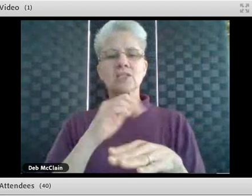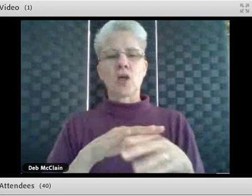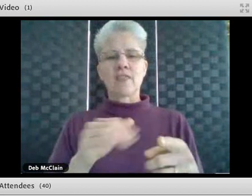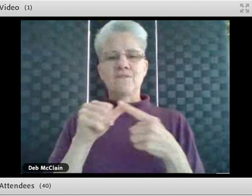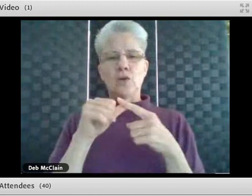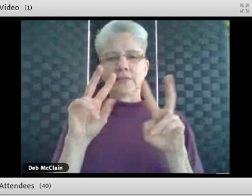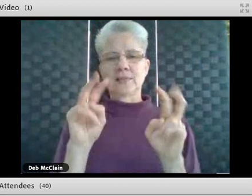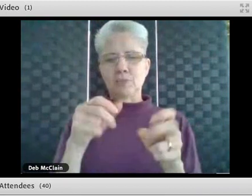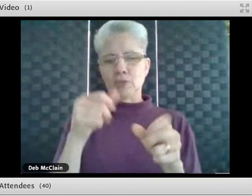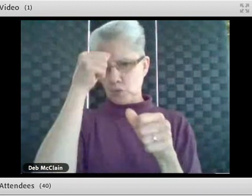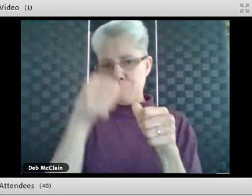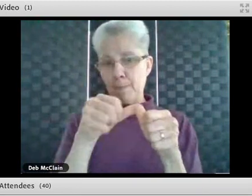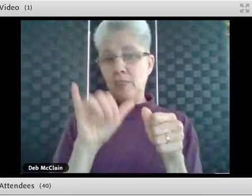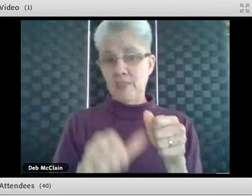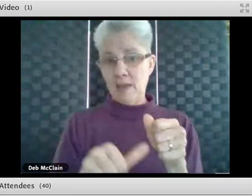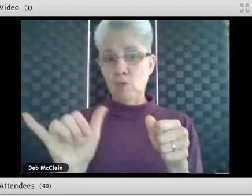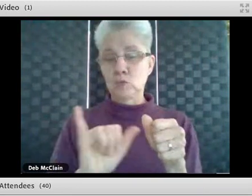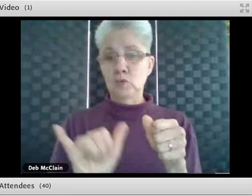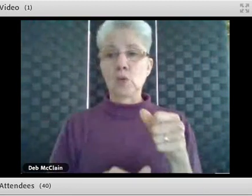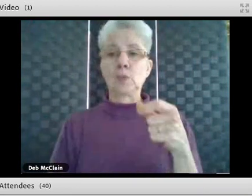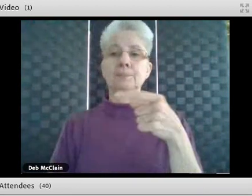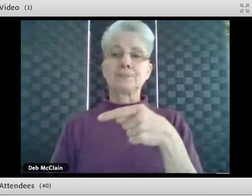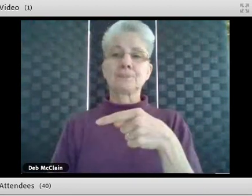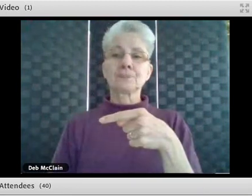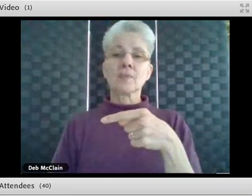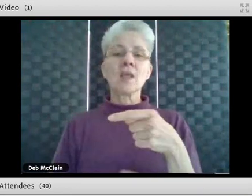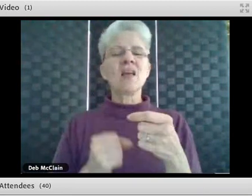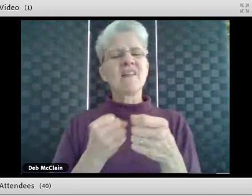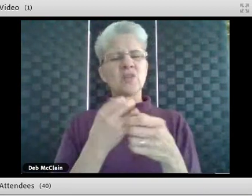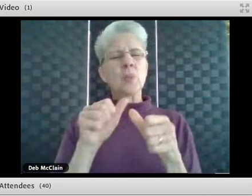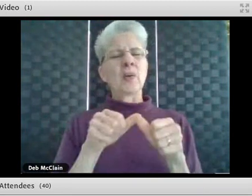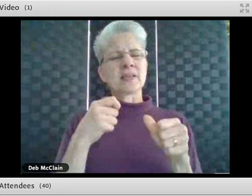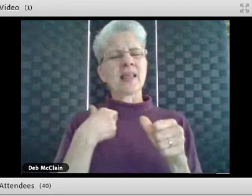So keep that in mind. It's one of the few areas where we can kind of switch